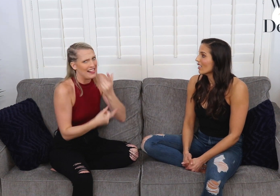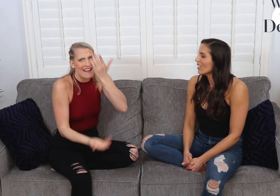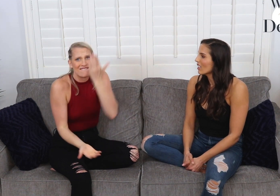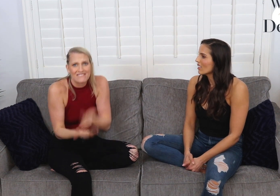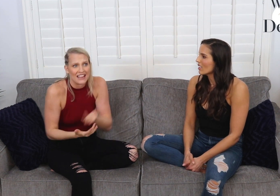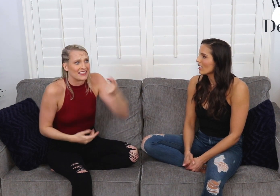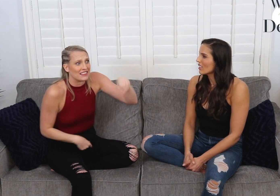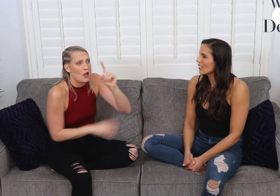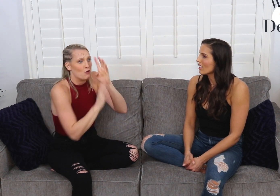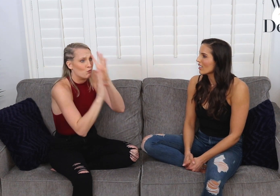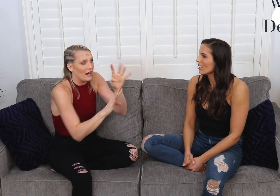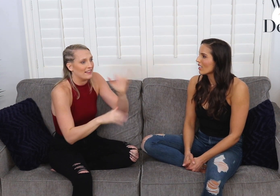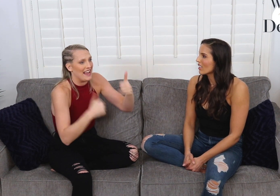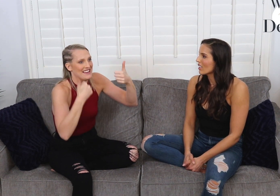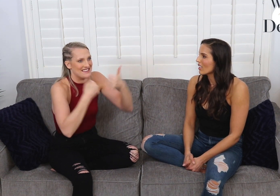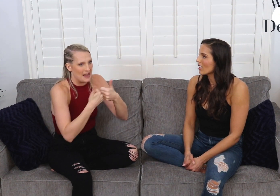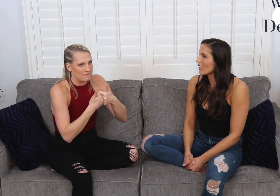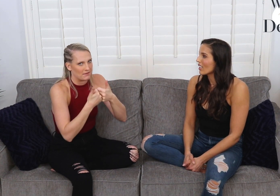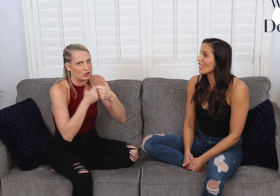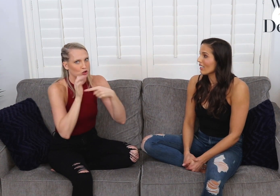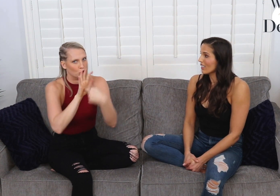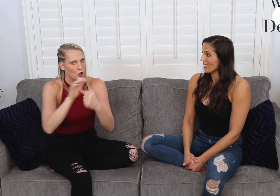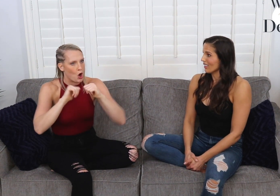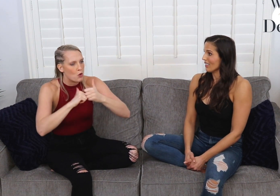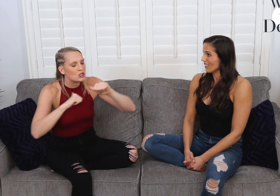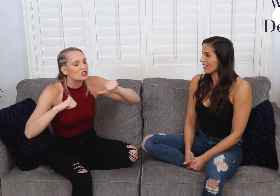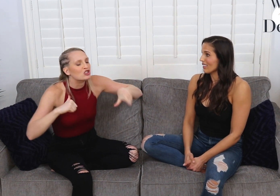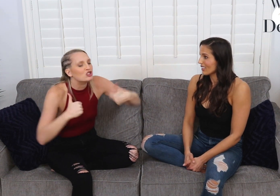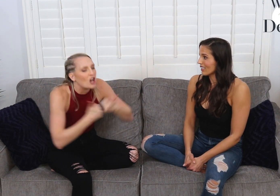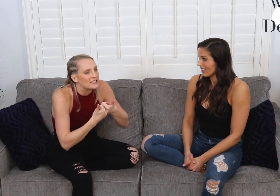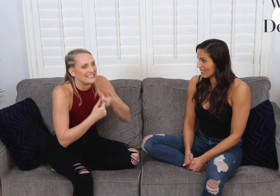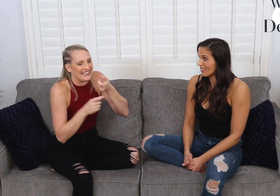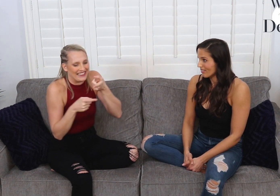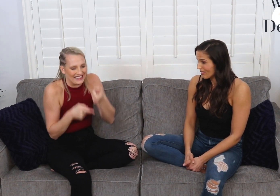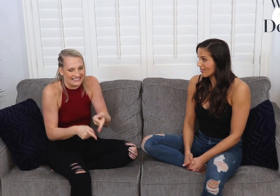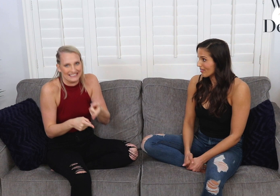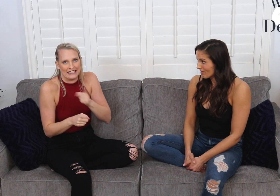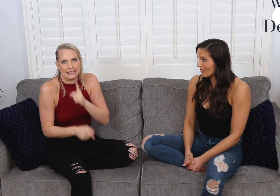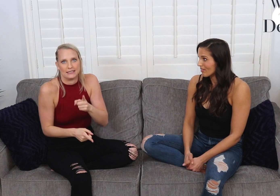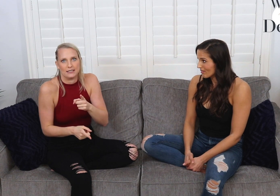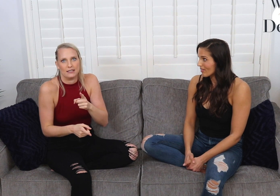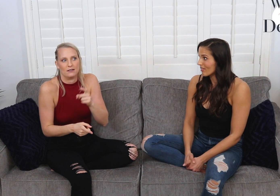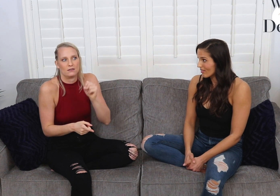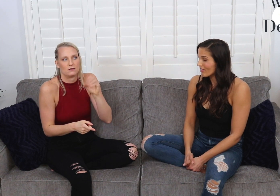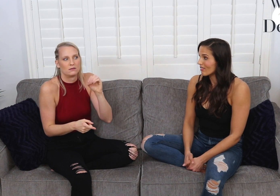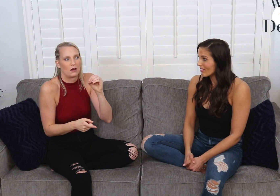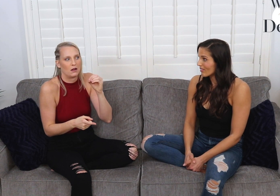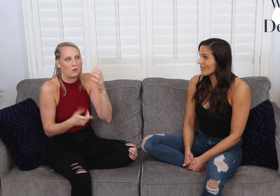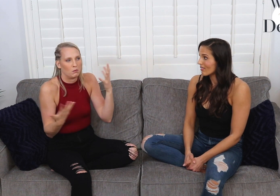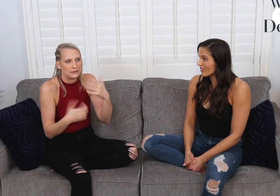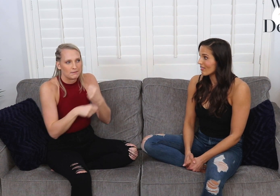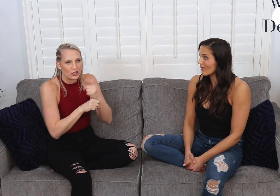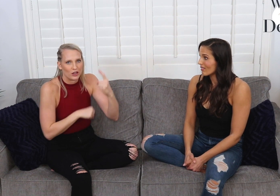The fact that people created this game, shows you how challenging reading lips is.